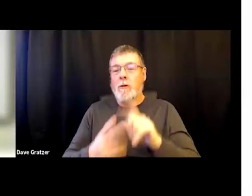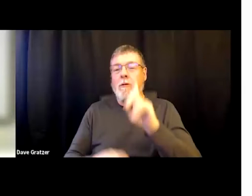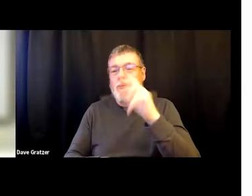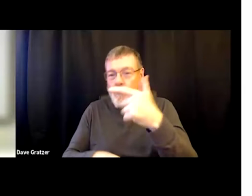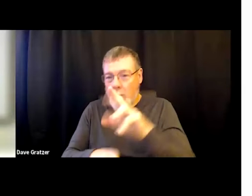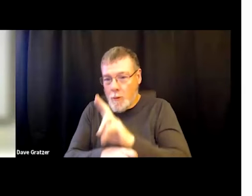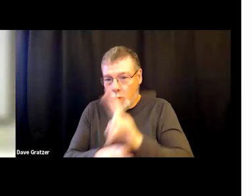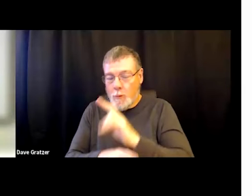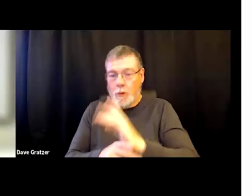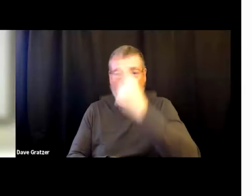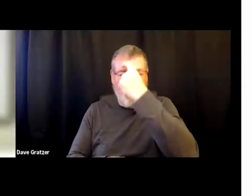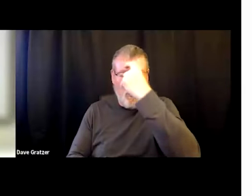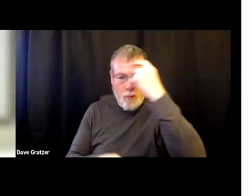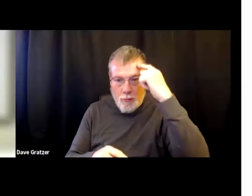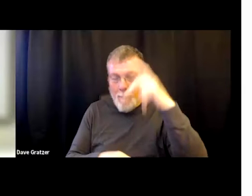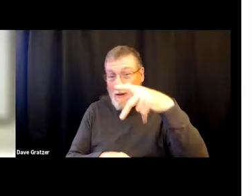trauma and post-traumatic stress disorders,